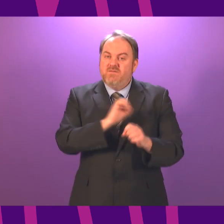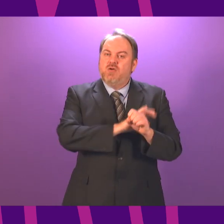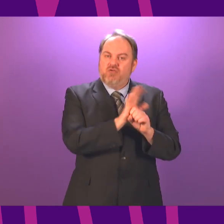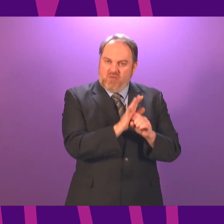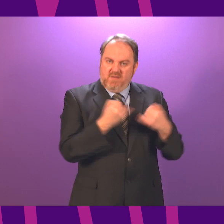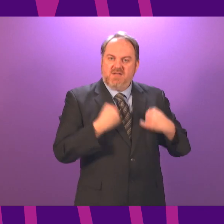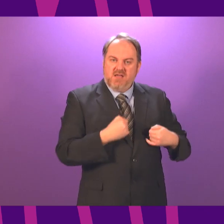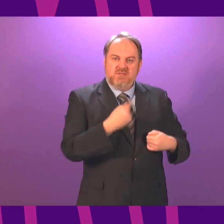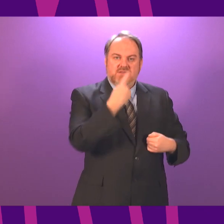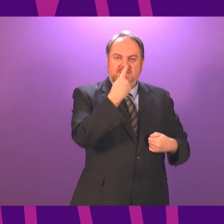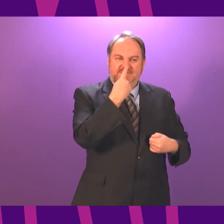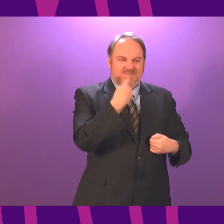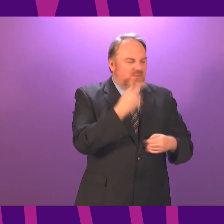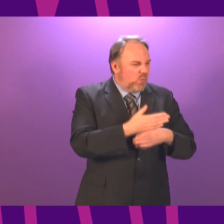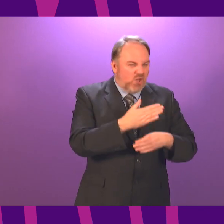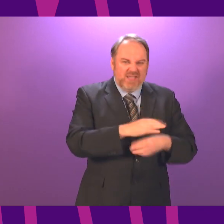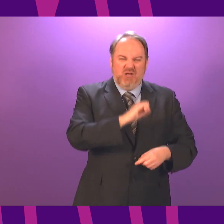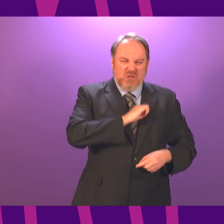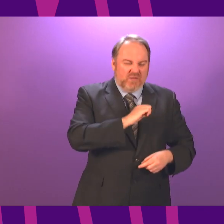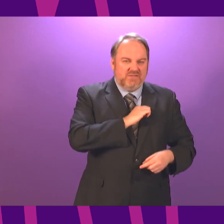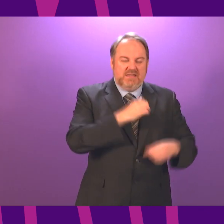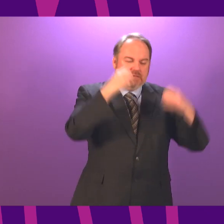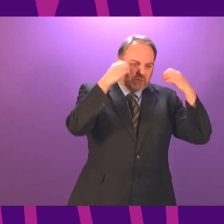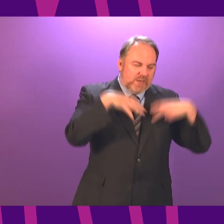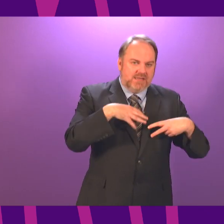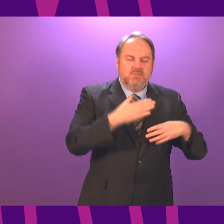they should self-isolate and get tested. The other really important message is that anyone